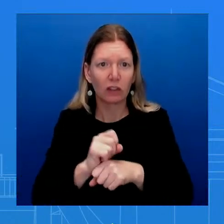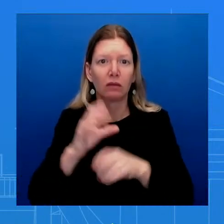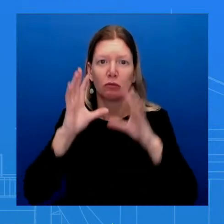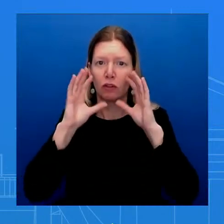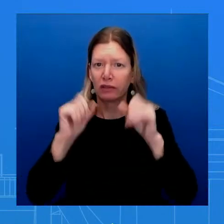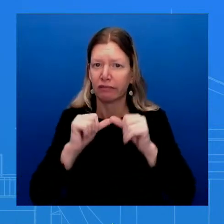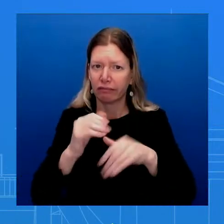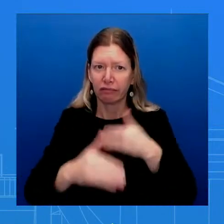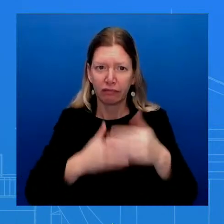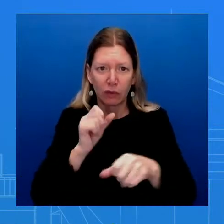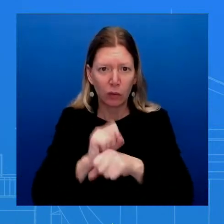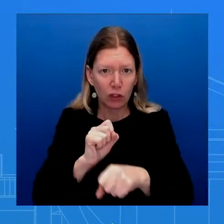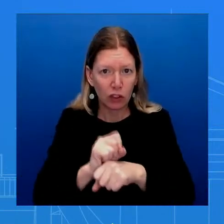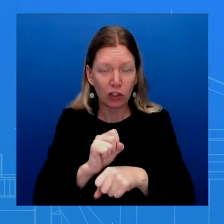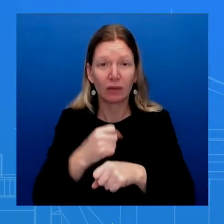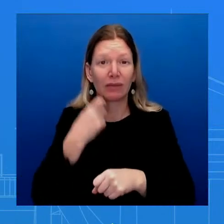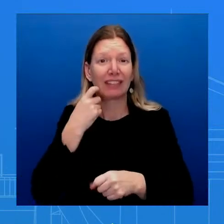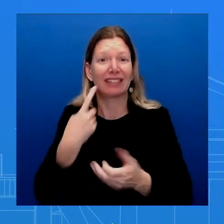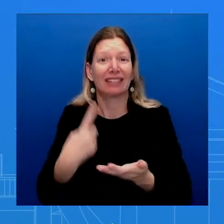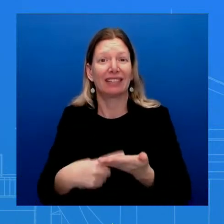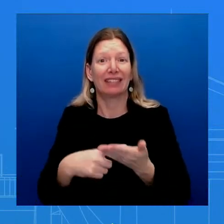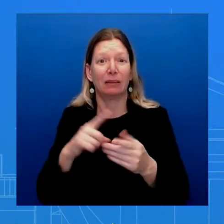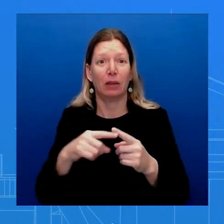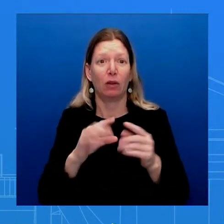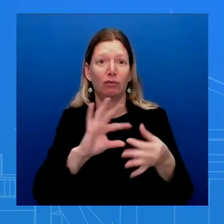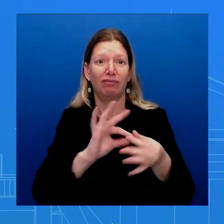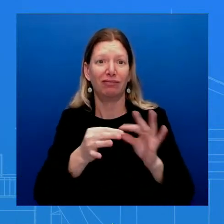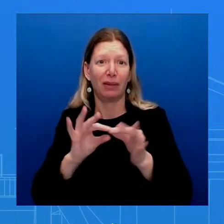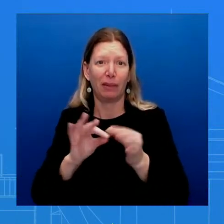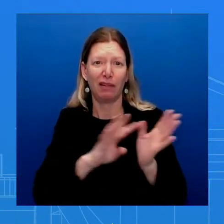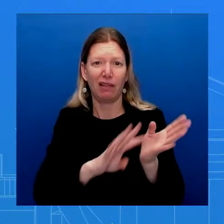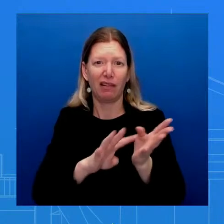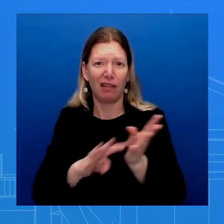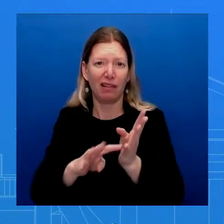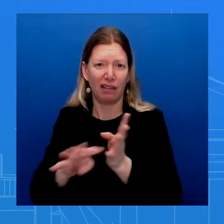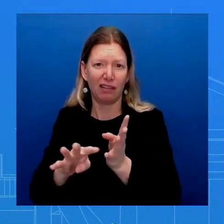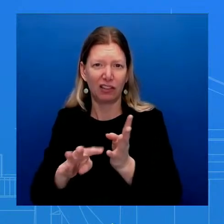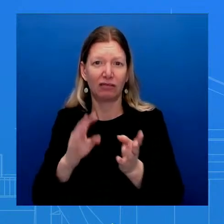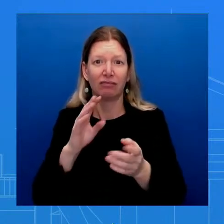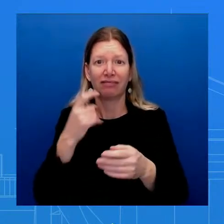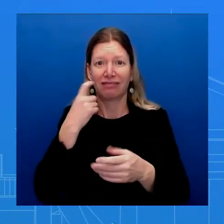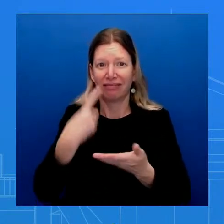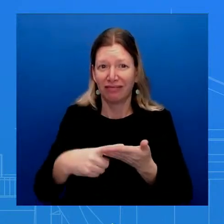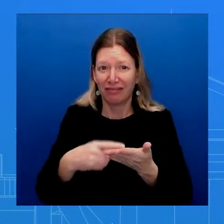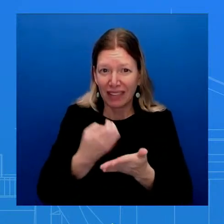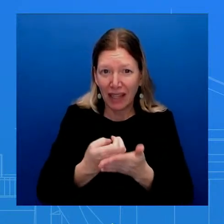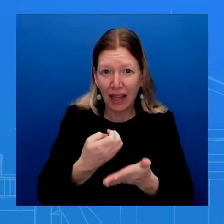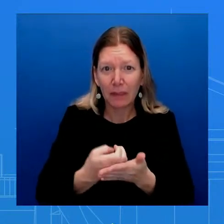We've been talking about the President's leadership globally, especially in the Middle East. That's what we're here to do and focus on.